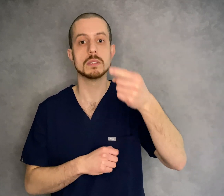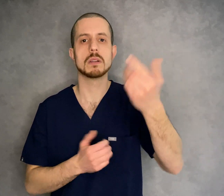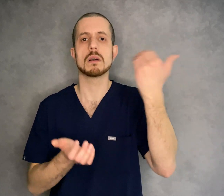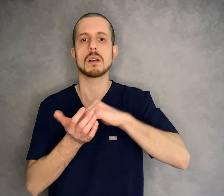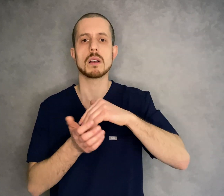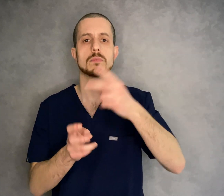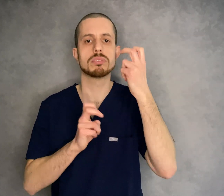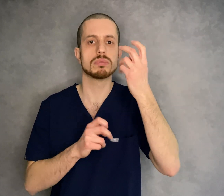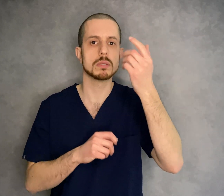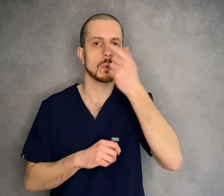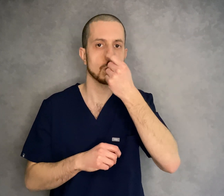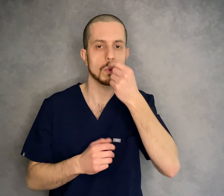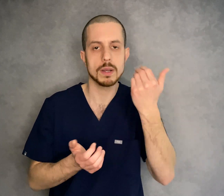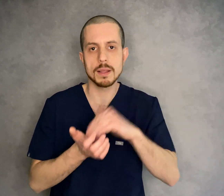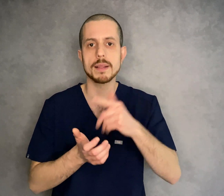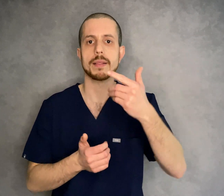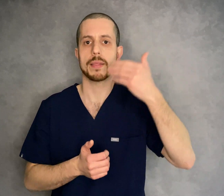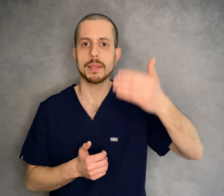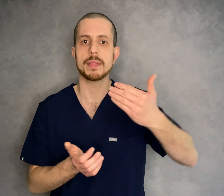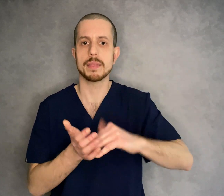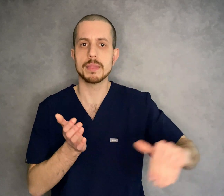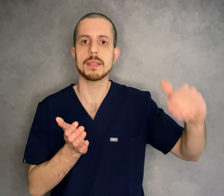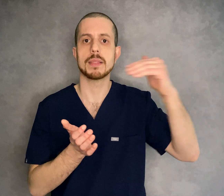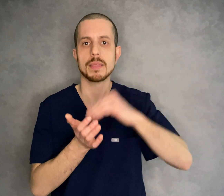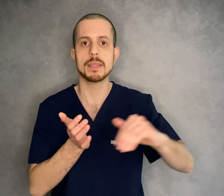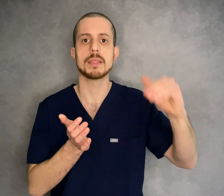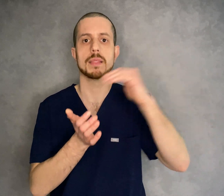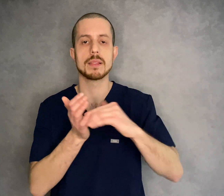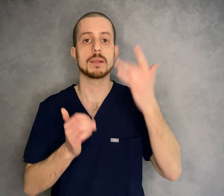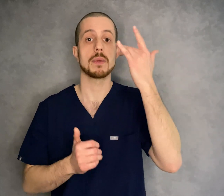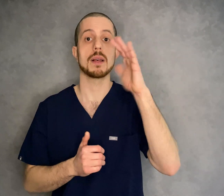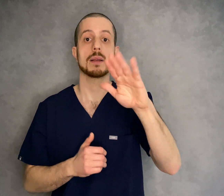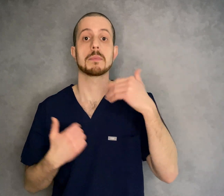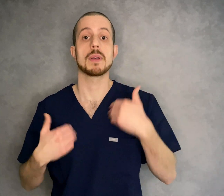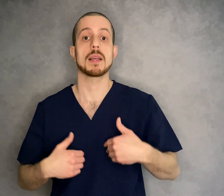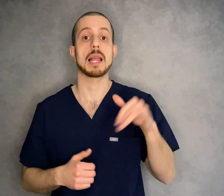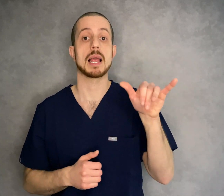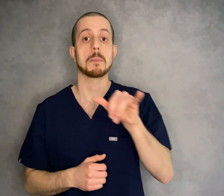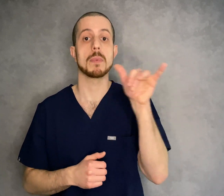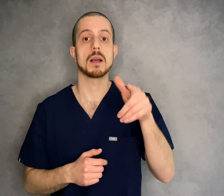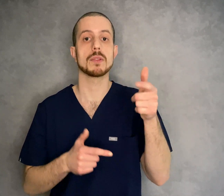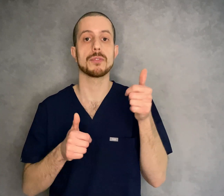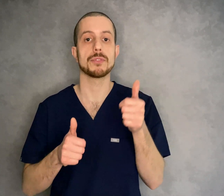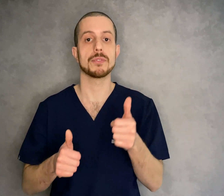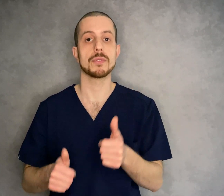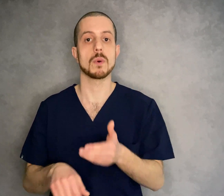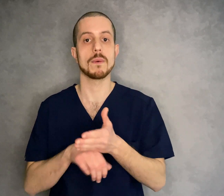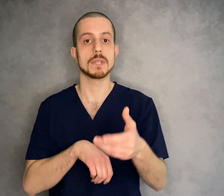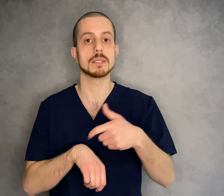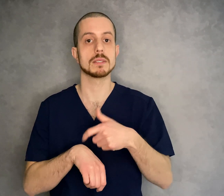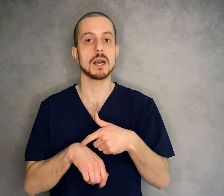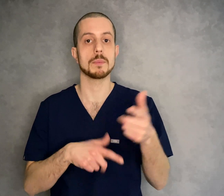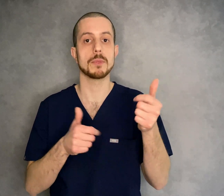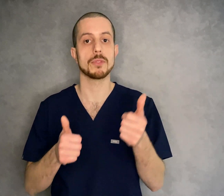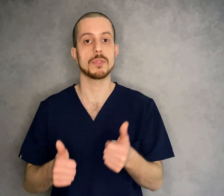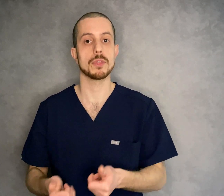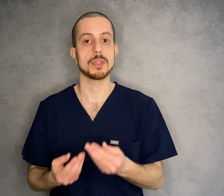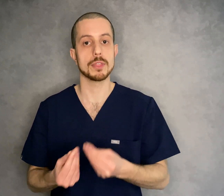You can get a cold again and again. One reason is that your antibodies targeting this virus will degrade over time.